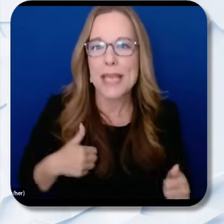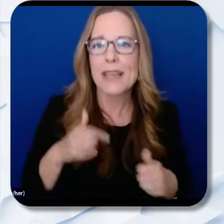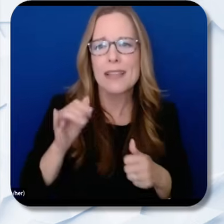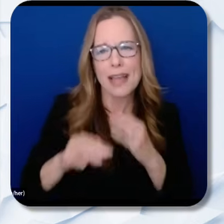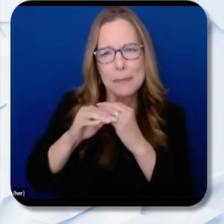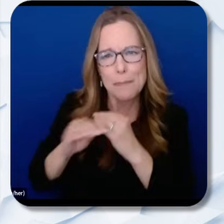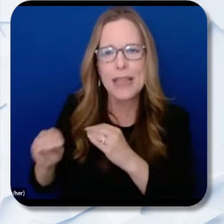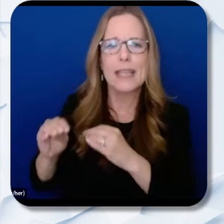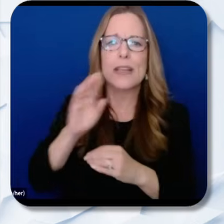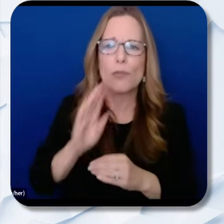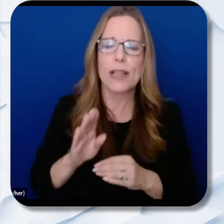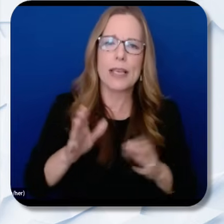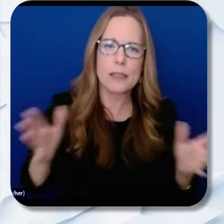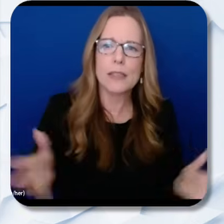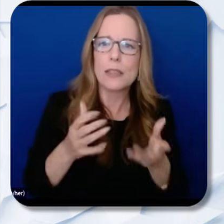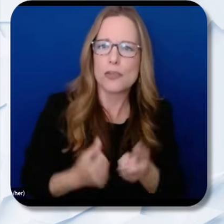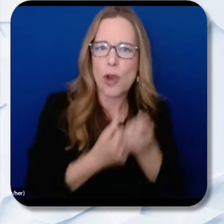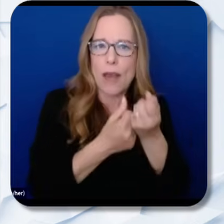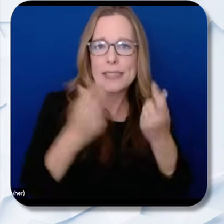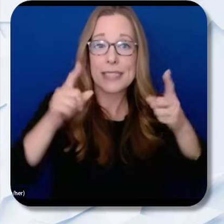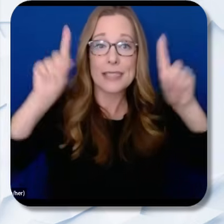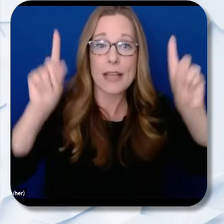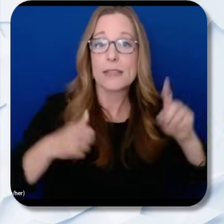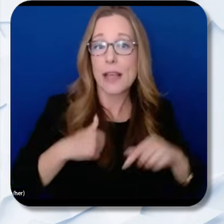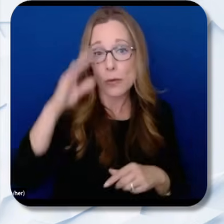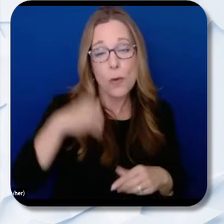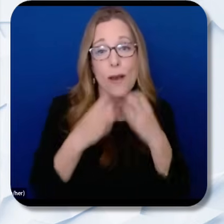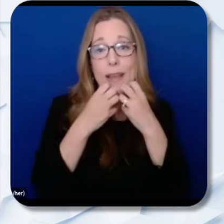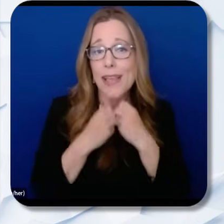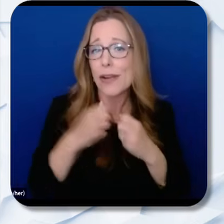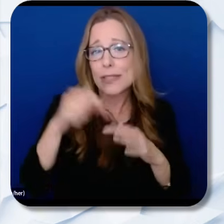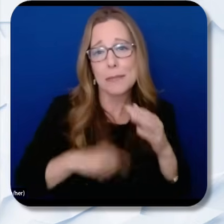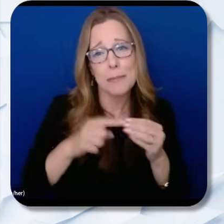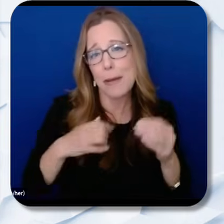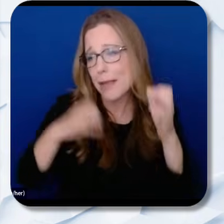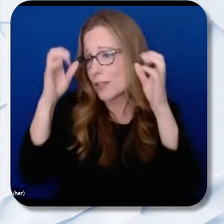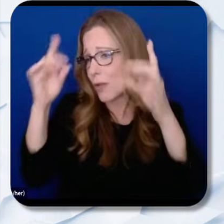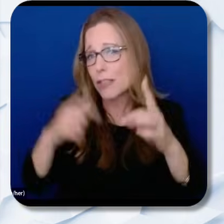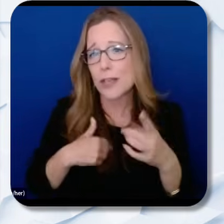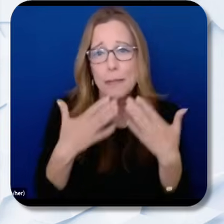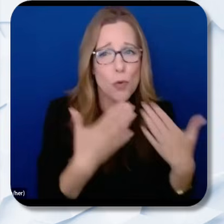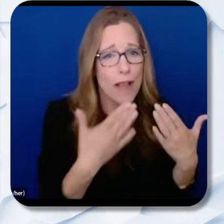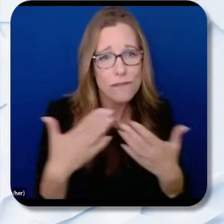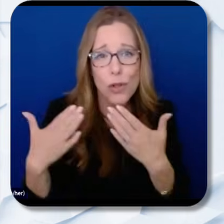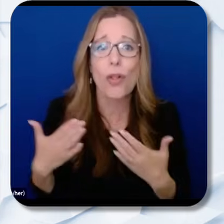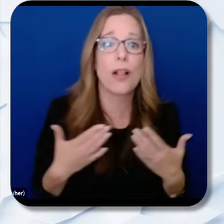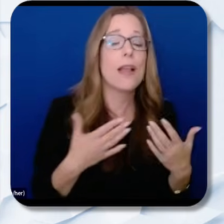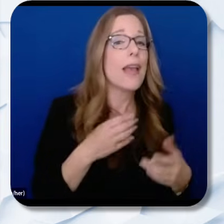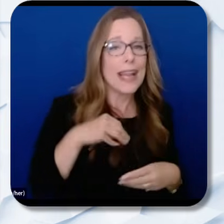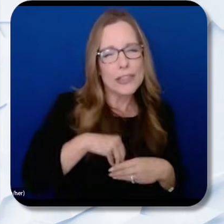but I did not make it because I was unusually resilient, or I figured out everything on my own. I made it because people in that school